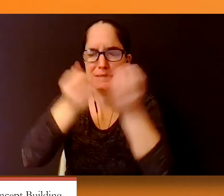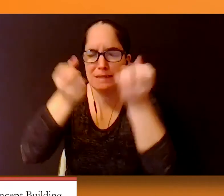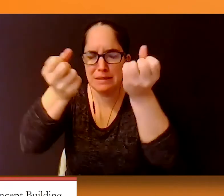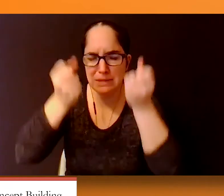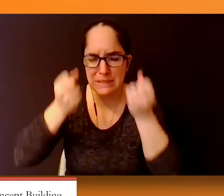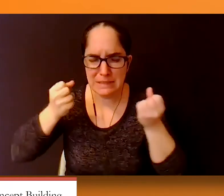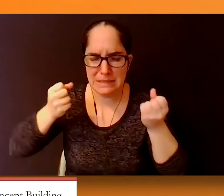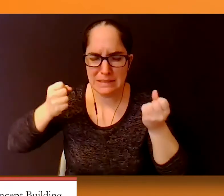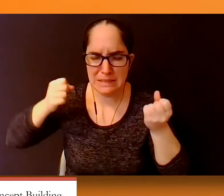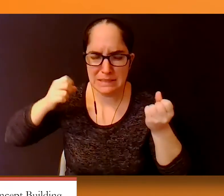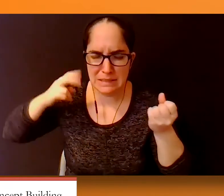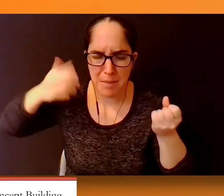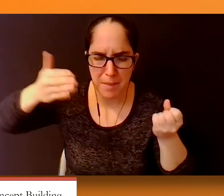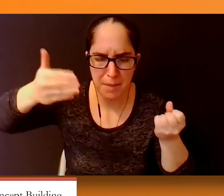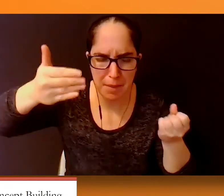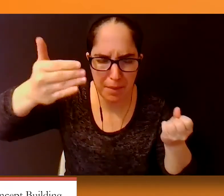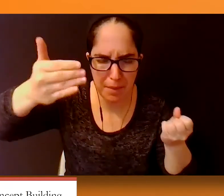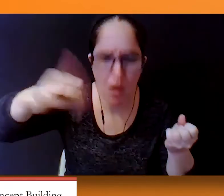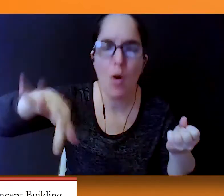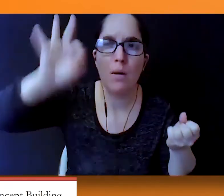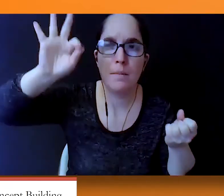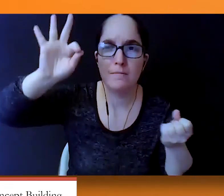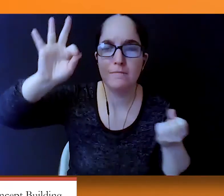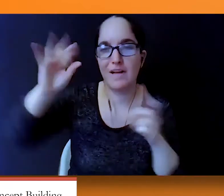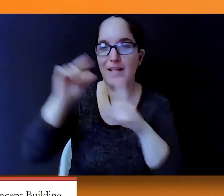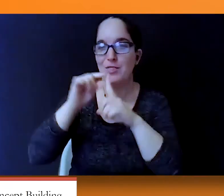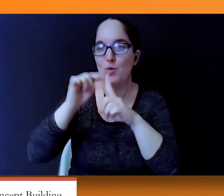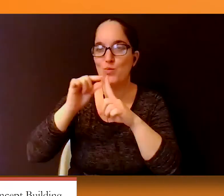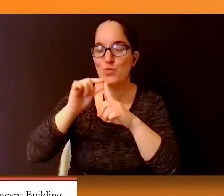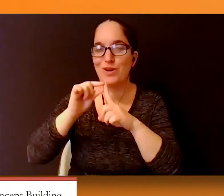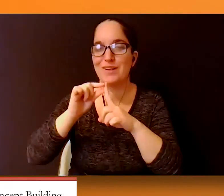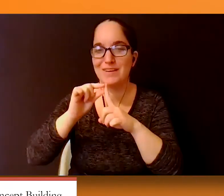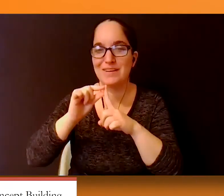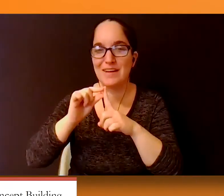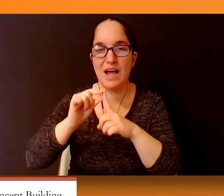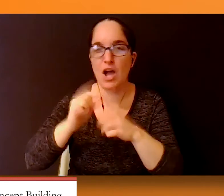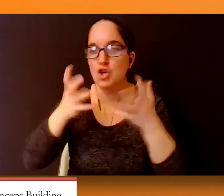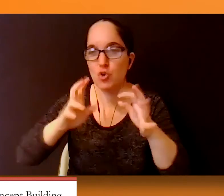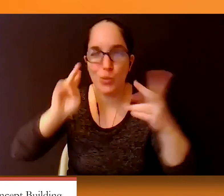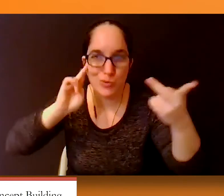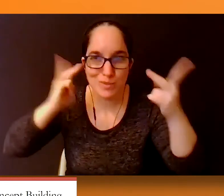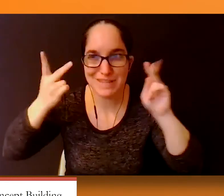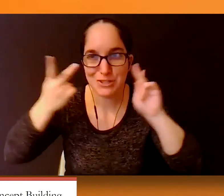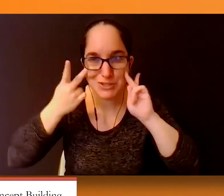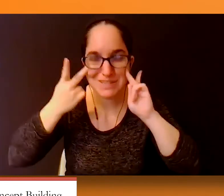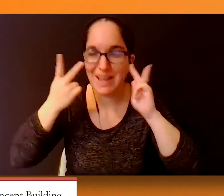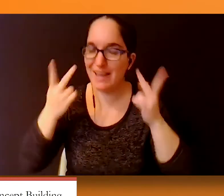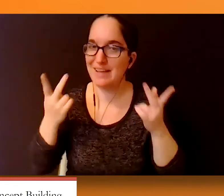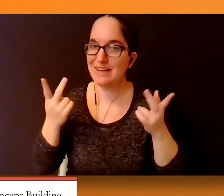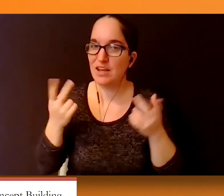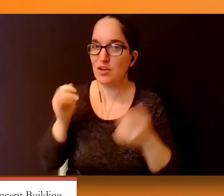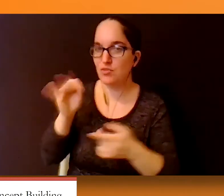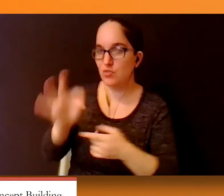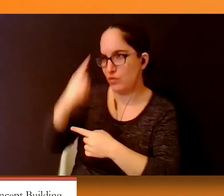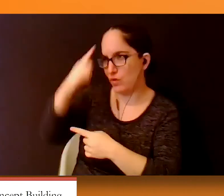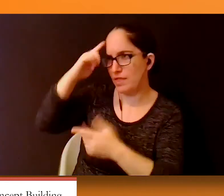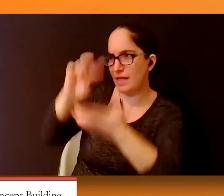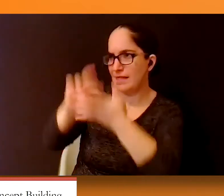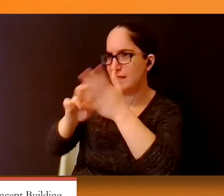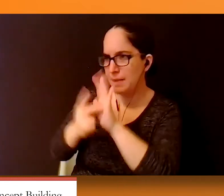it needs to come from the right file or they will misunderstand. And then you've got a whole 'nother, you know, thing going on.